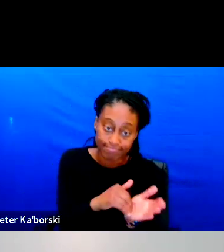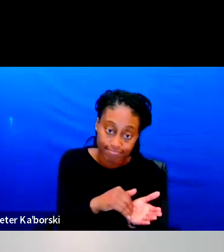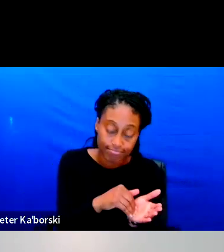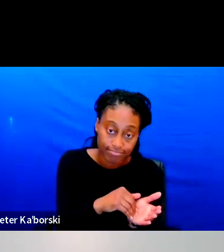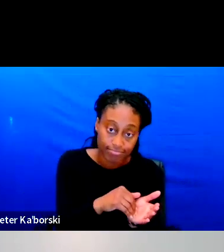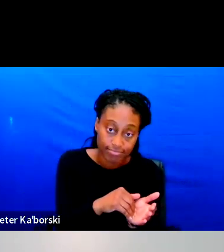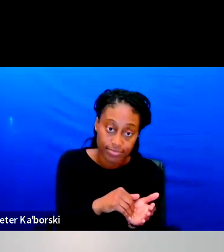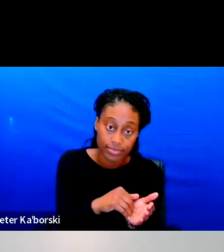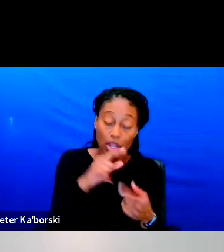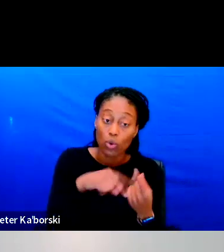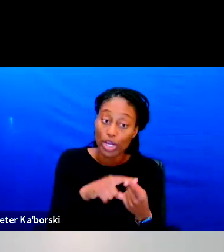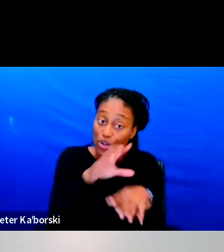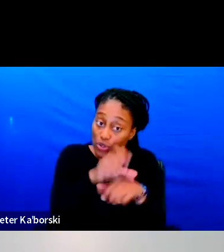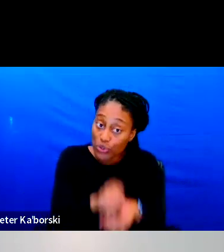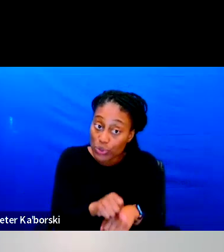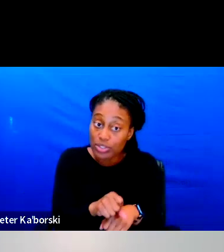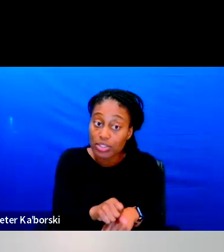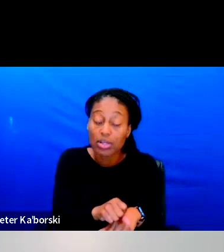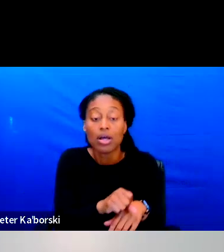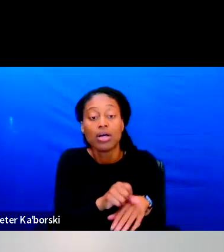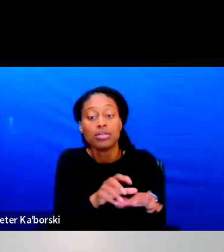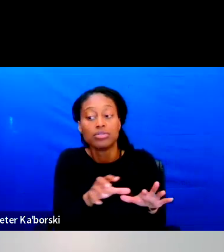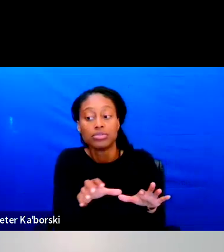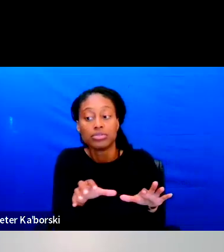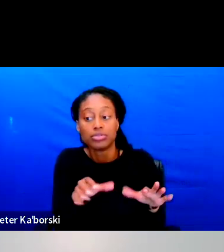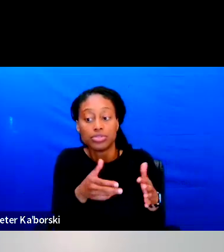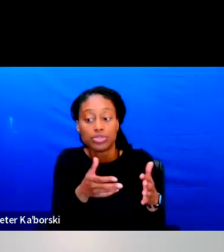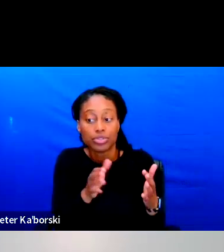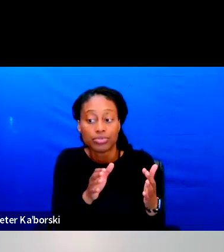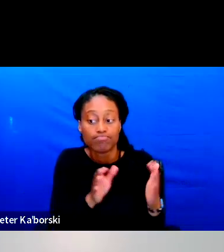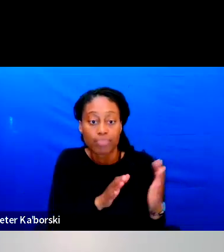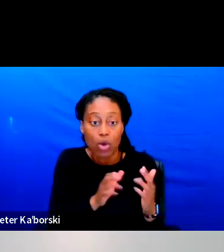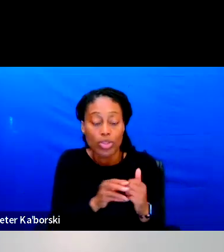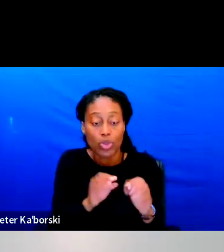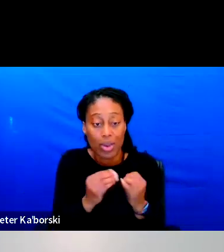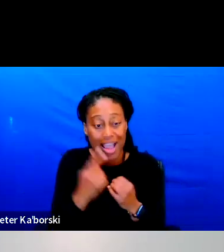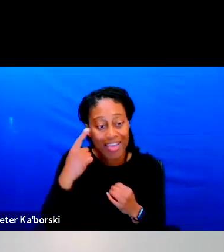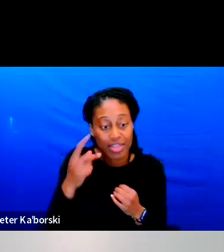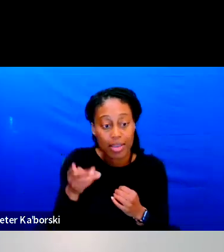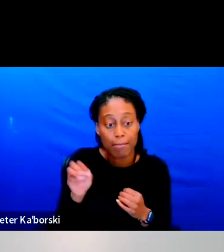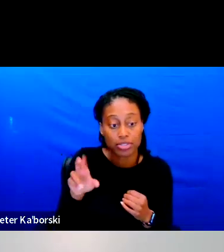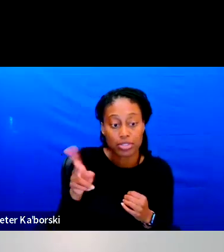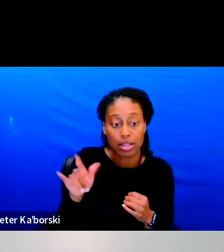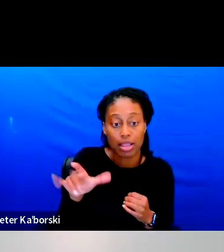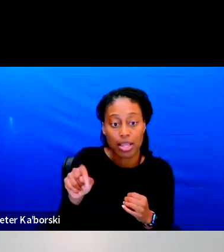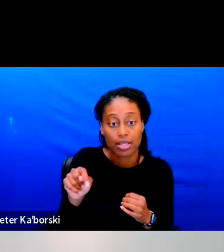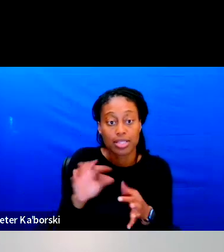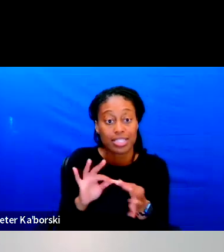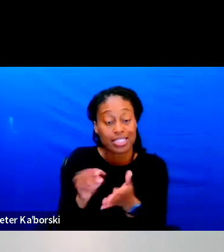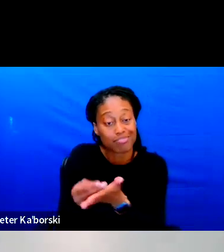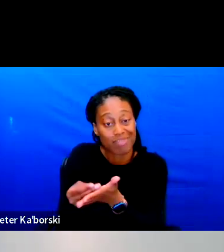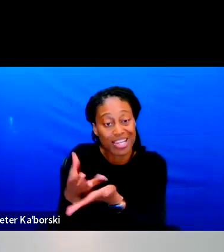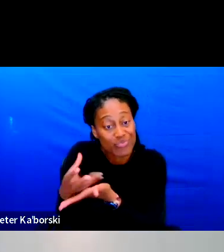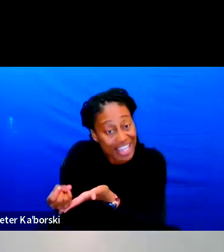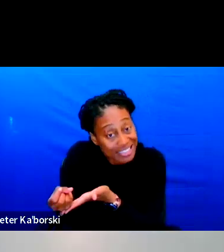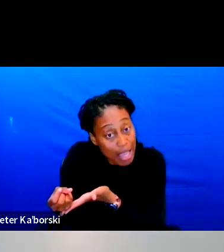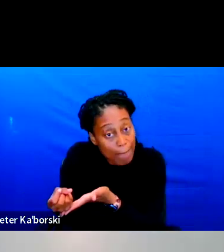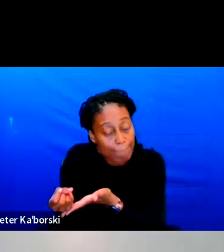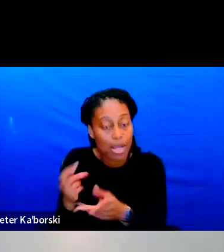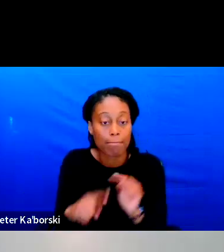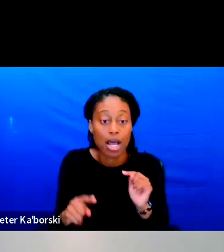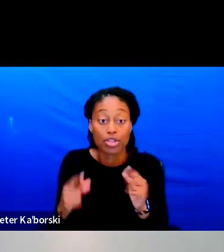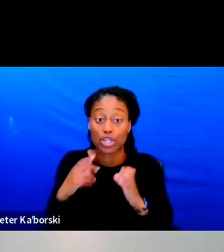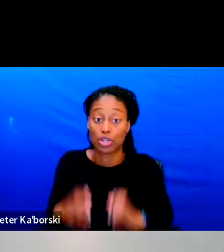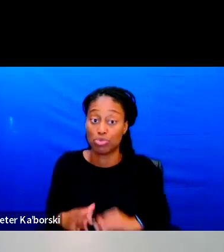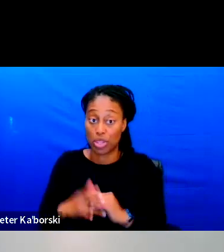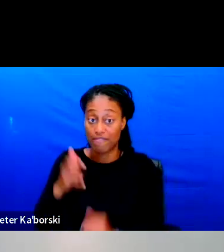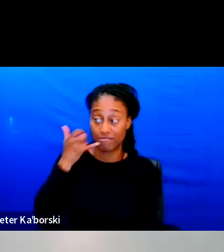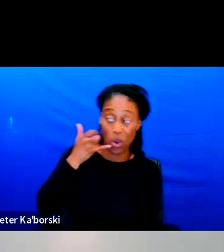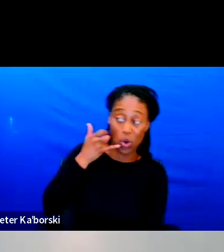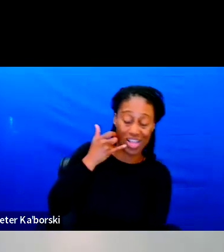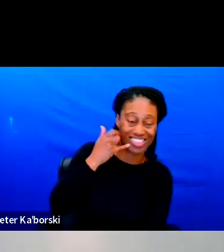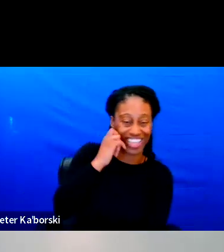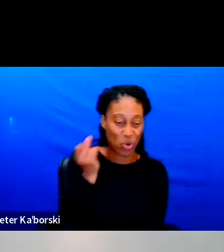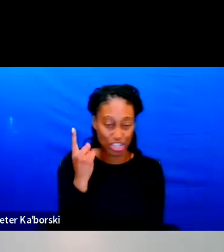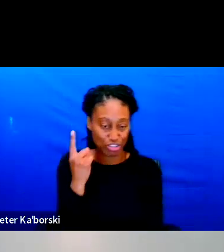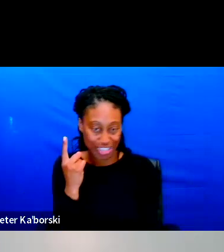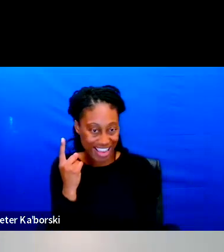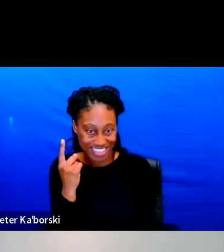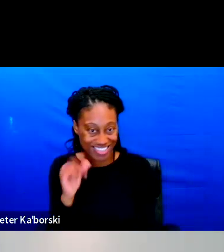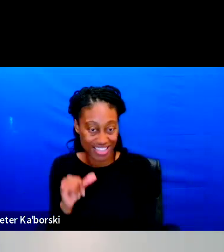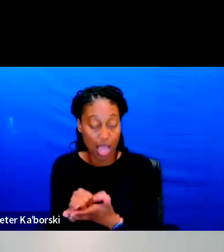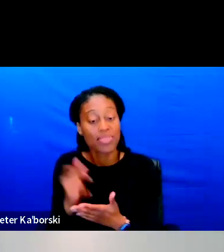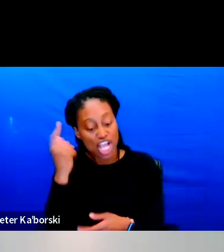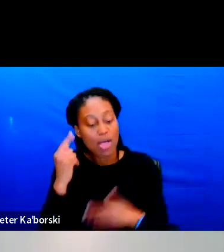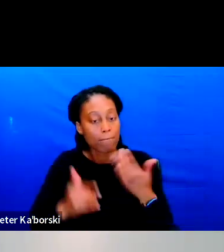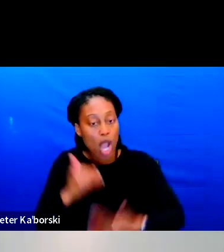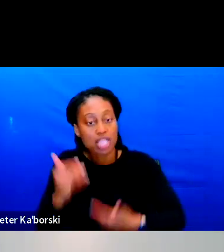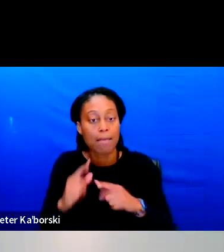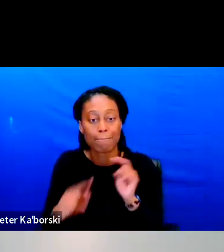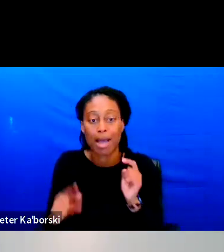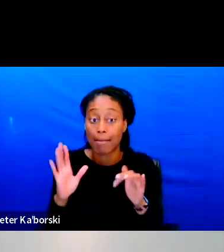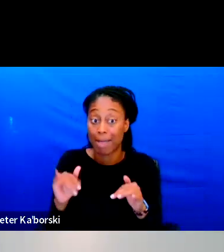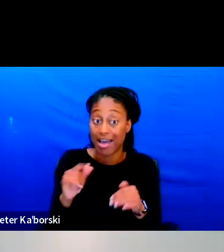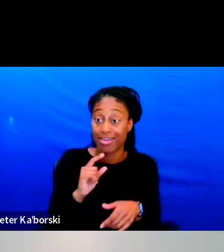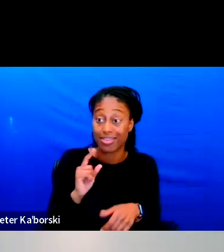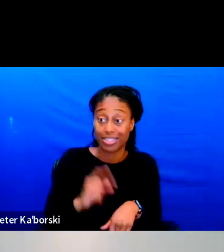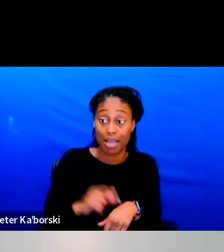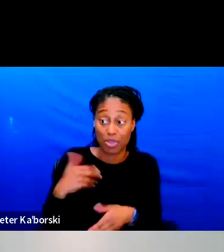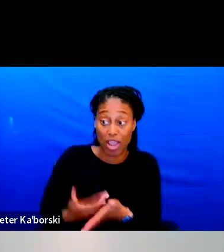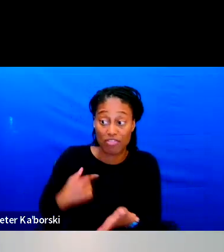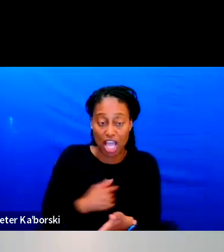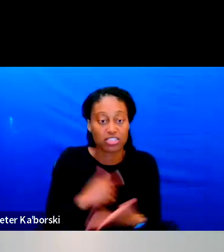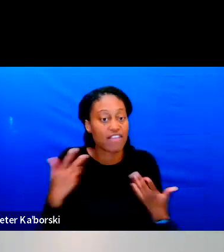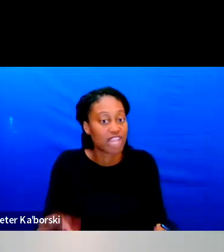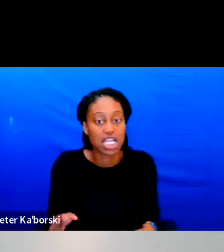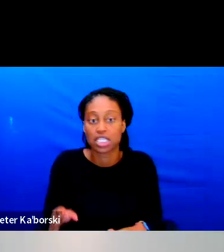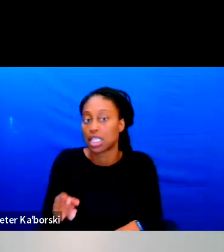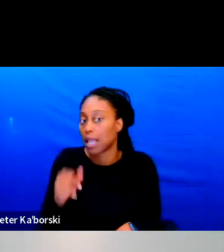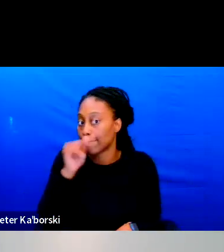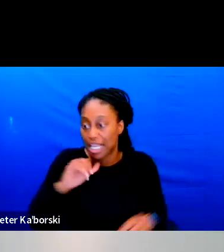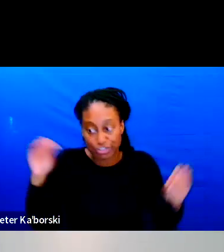Selina Butcher: when you're so used to dealing with the organization, and like I think it was, Mr. Klice was saying. Funding dries up but you have a consumer on the phone and they don't understand. Well, they understand the processes. But by the time they get to us, data ran out of patience. Data ran out of